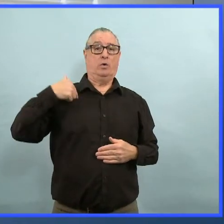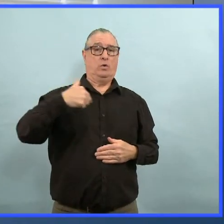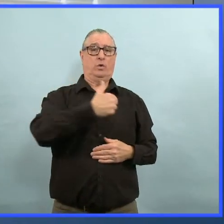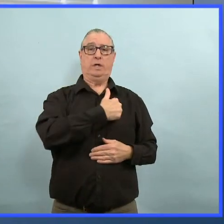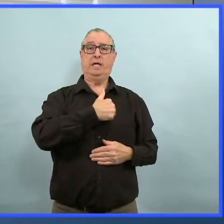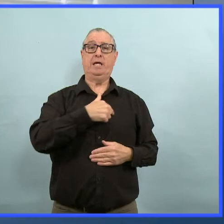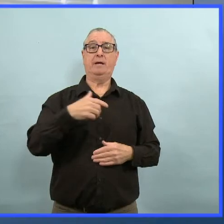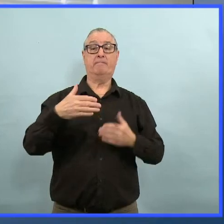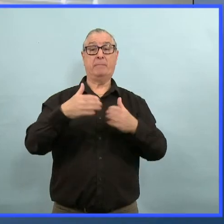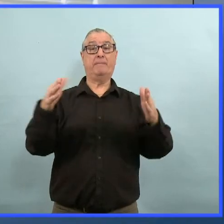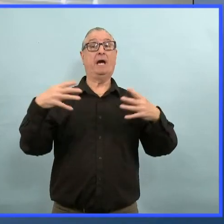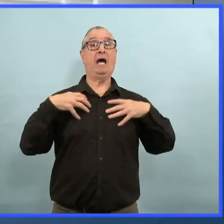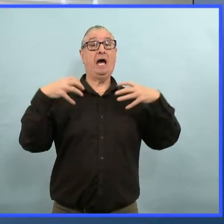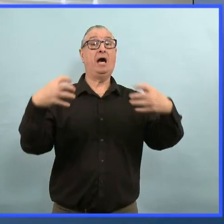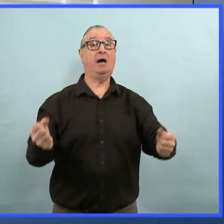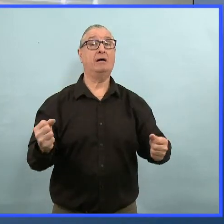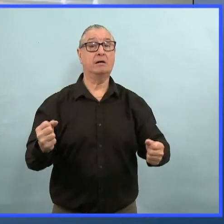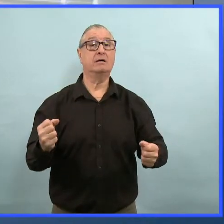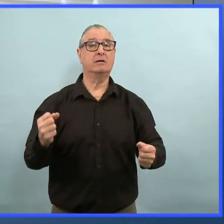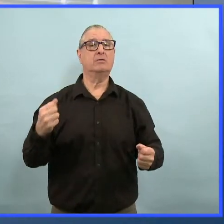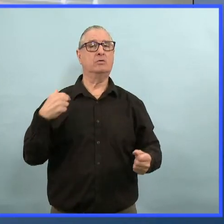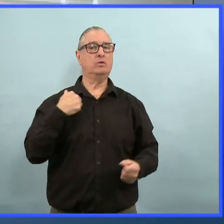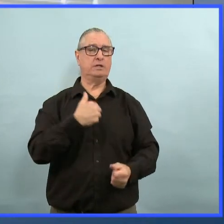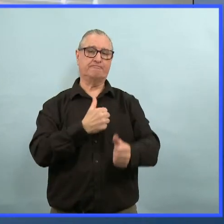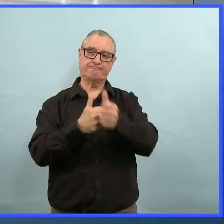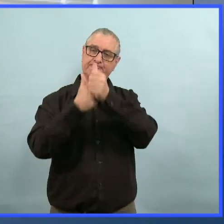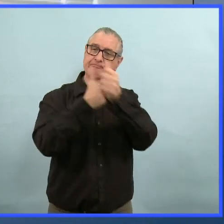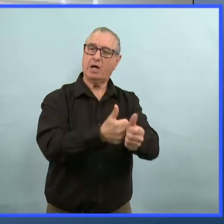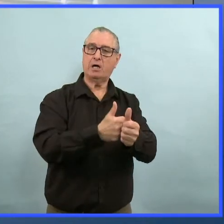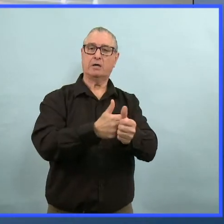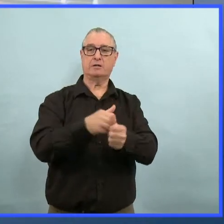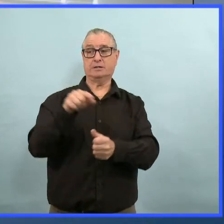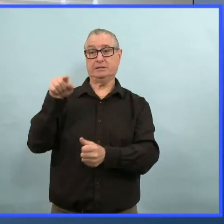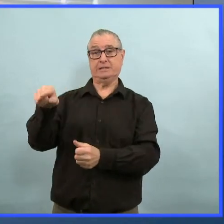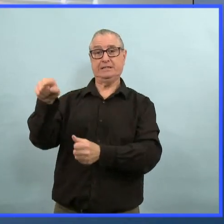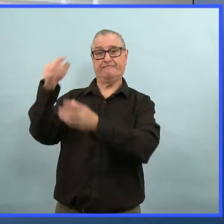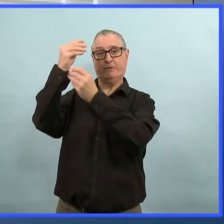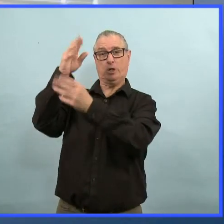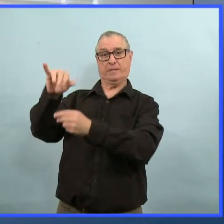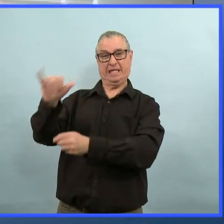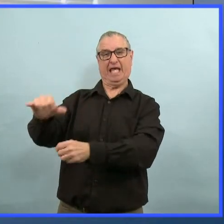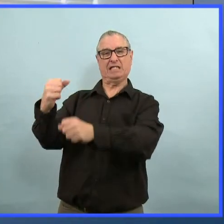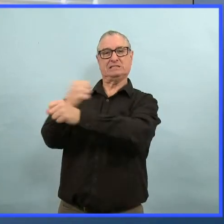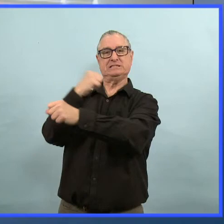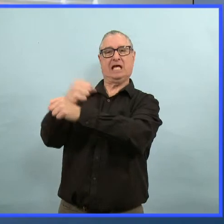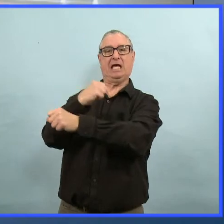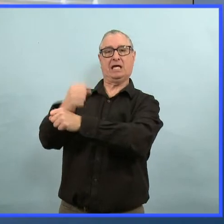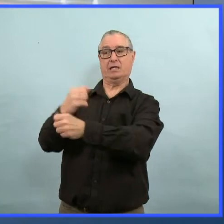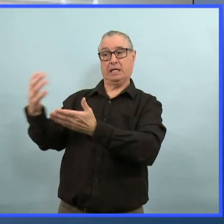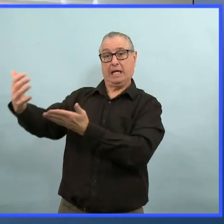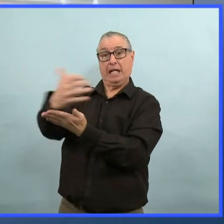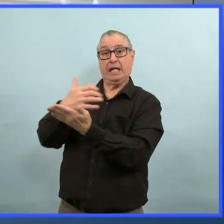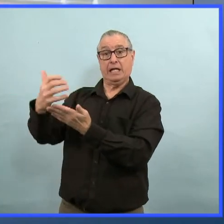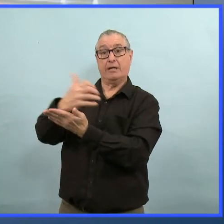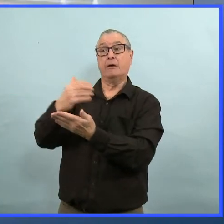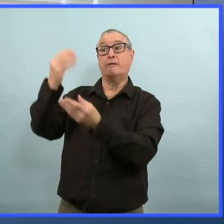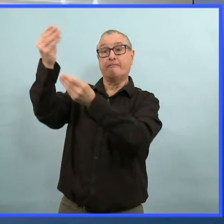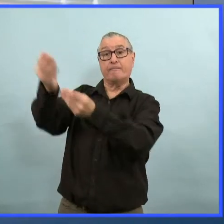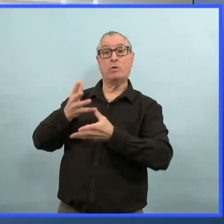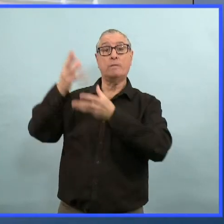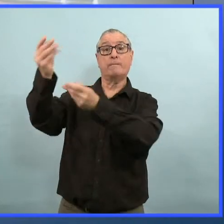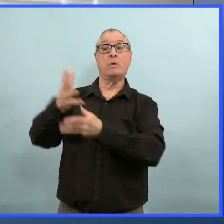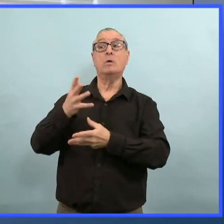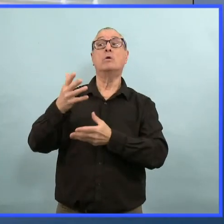closely and we'll continue to update manitobans as as necessarily we know that in the past things